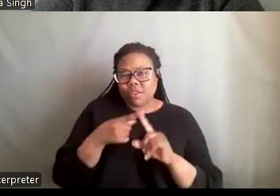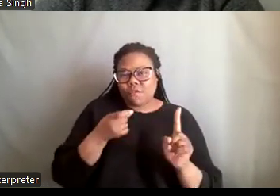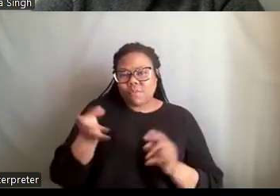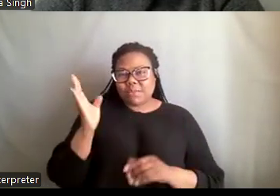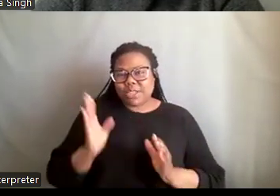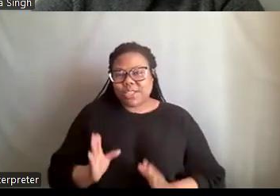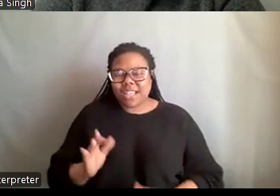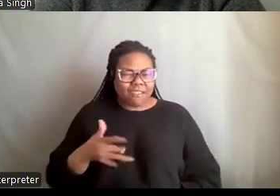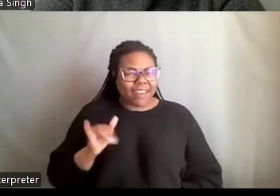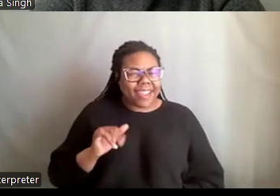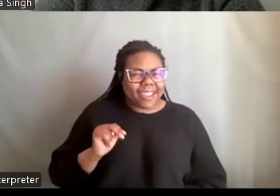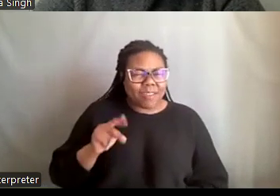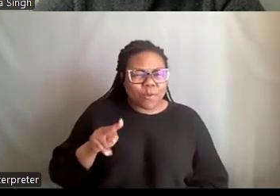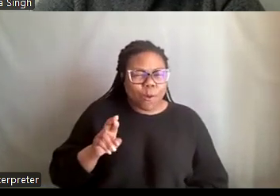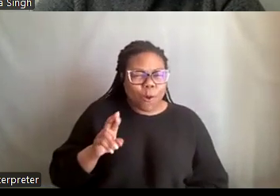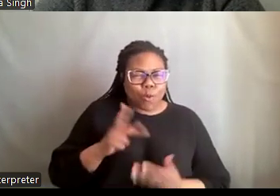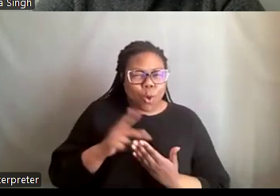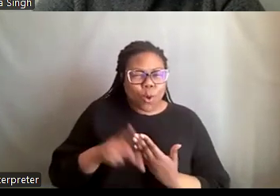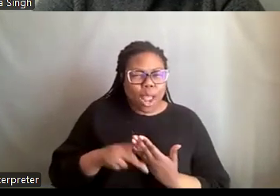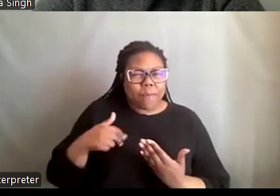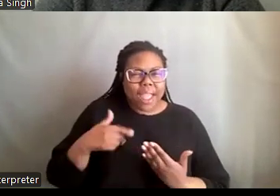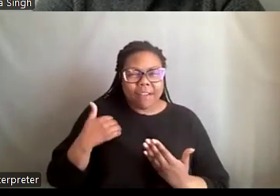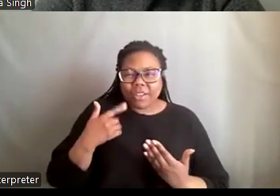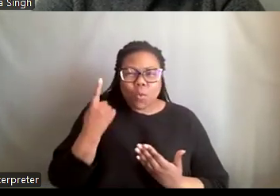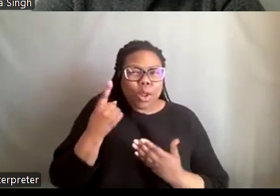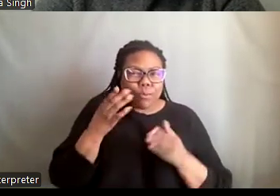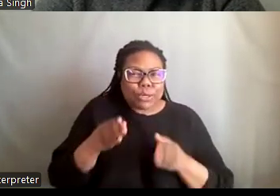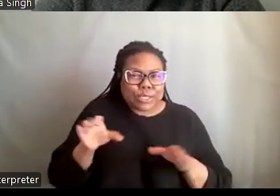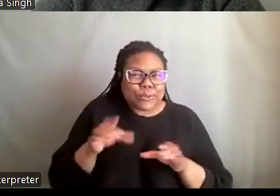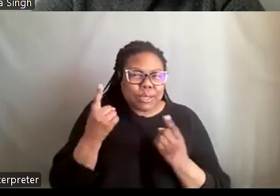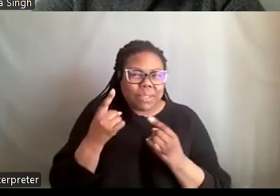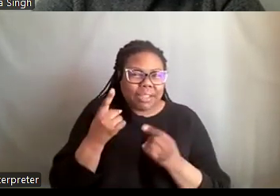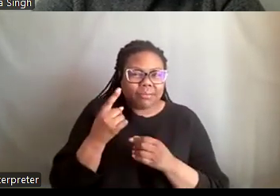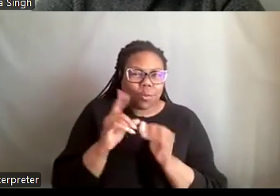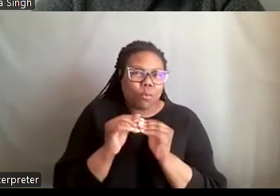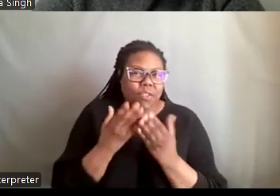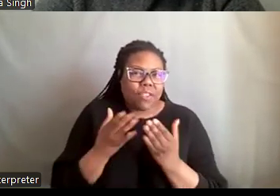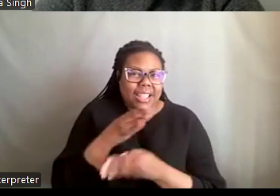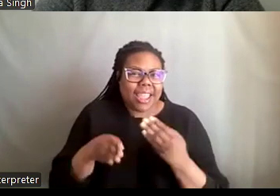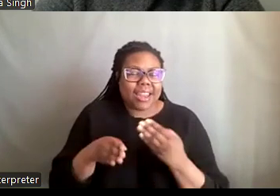go back for a final word from our speakers. I feel like one of those NPR programs that has people do one thing at the